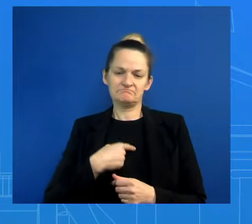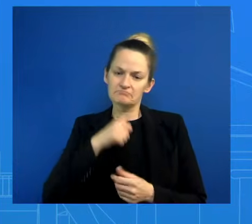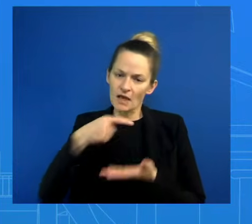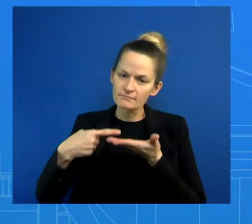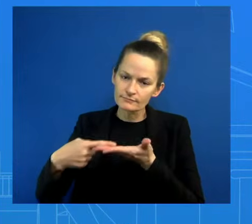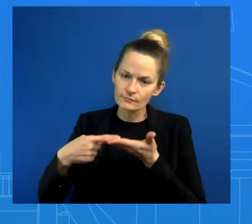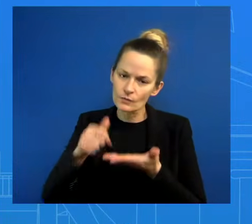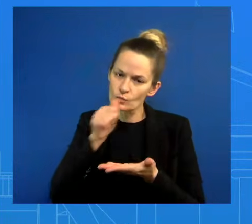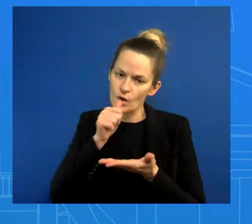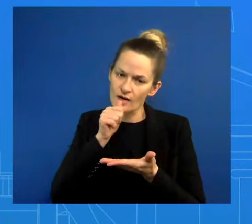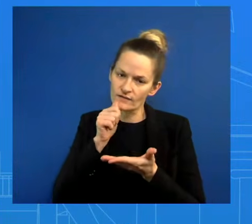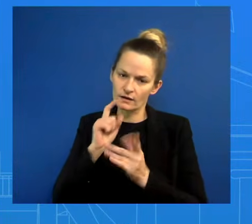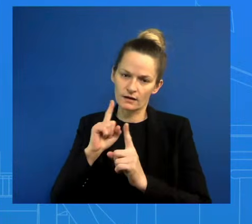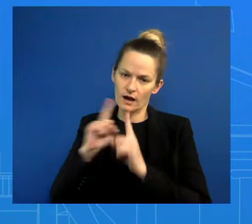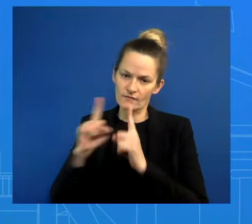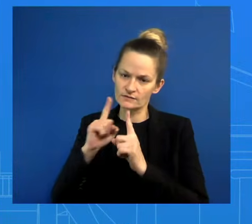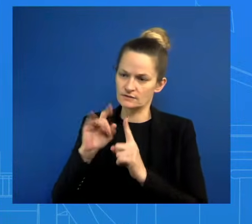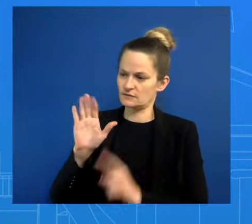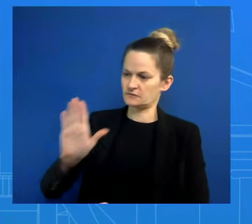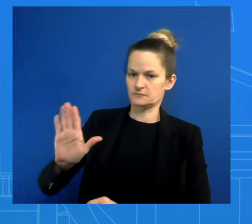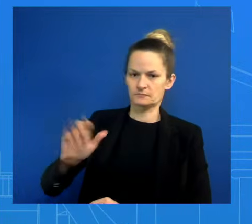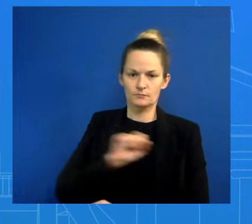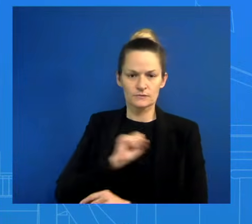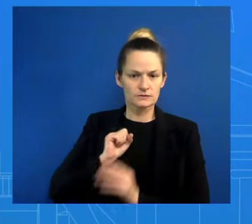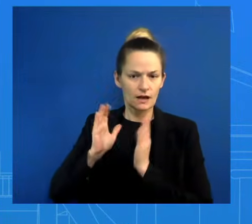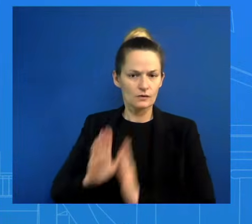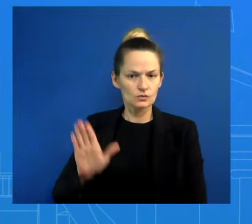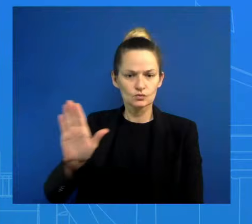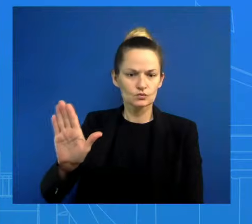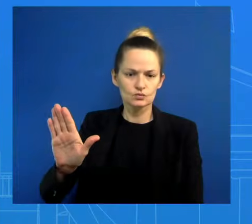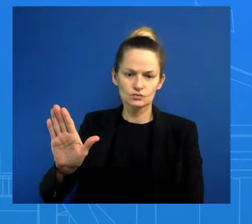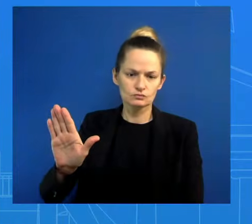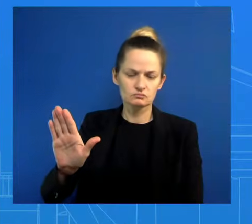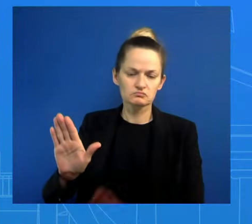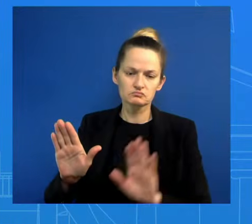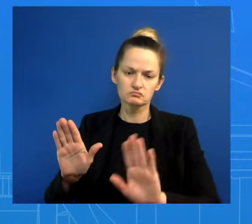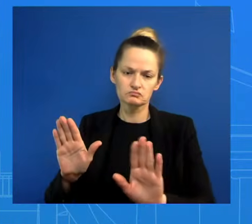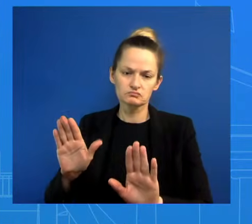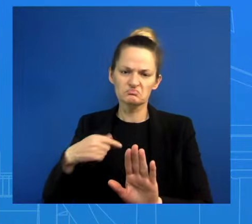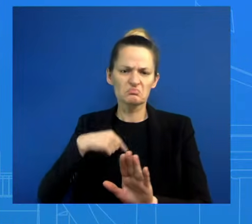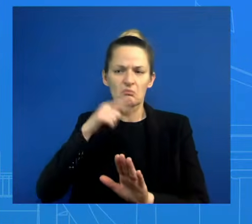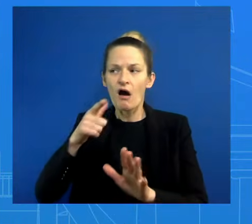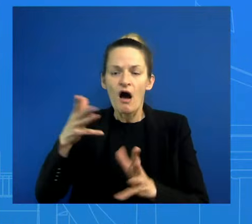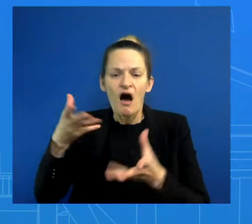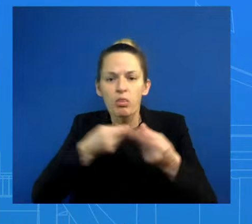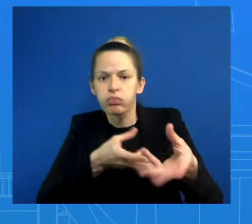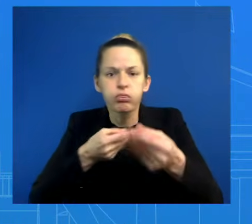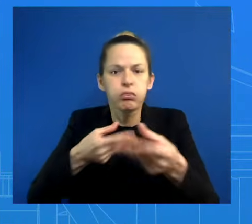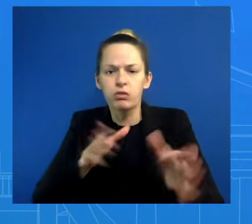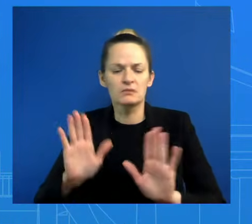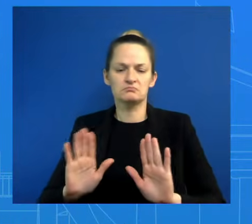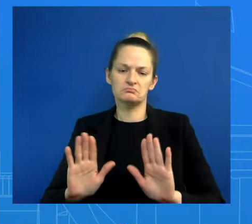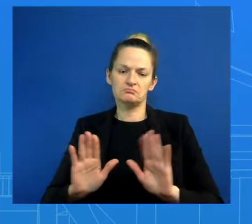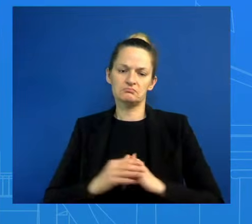But we are just not going to share any private conversations that we have with Congress. The Press: But can you talk about the President's reaction? Was he surprised at that? Ms. Jean-Pierre: Well, I put out a statement.